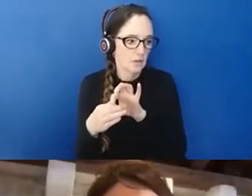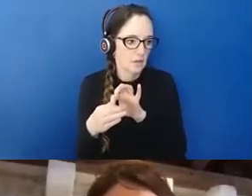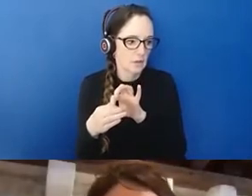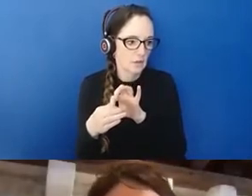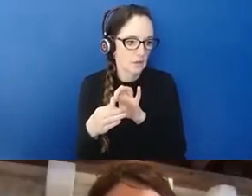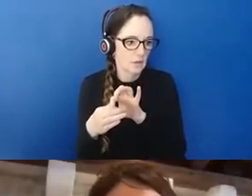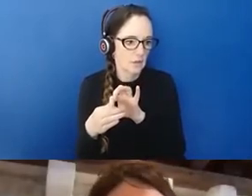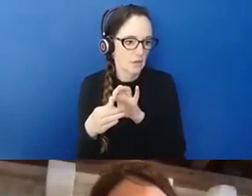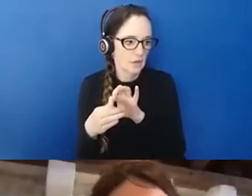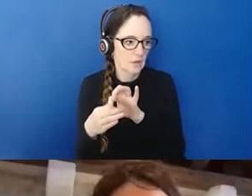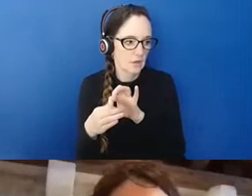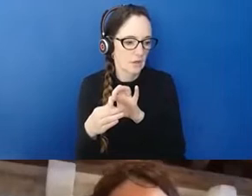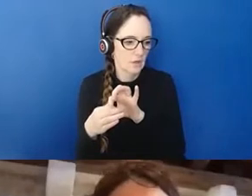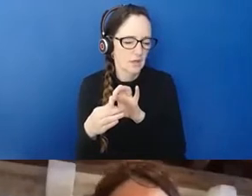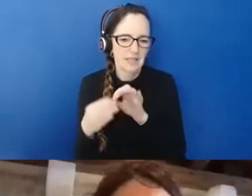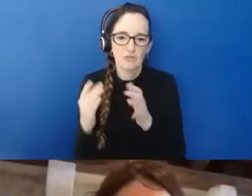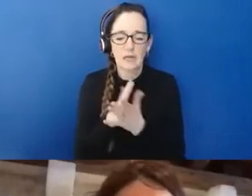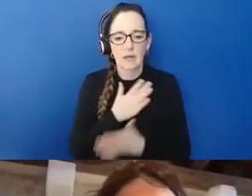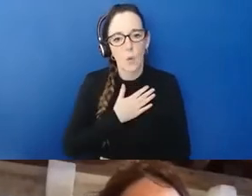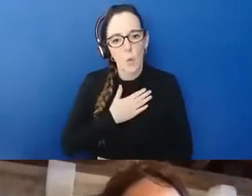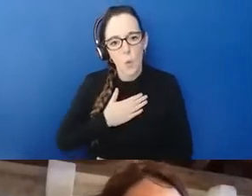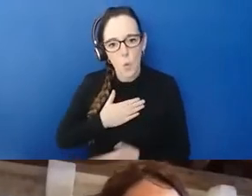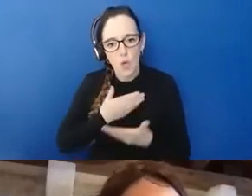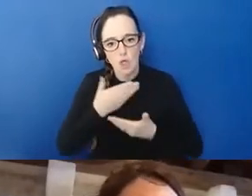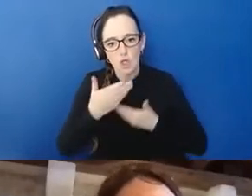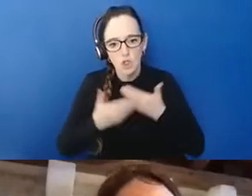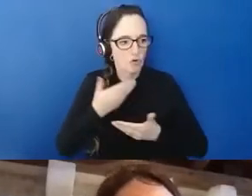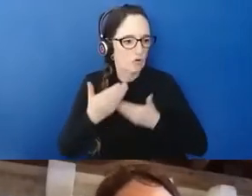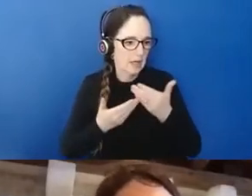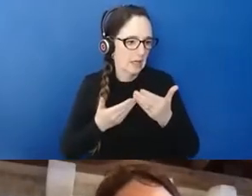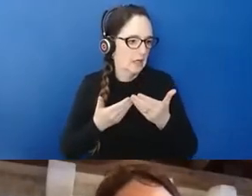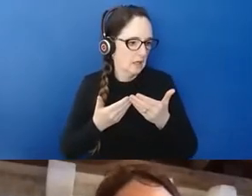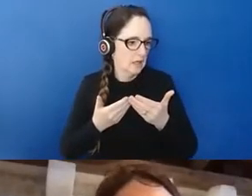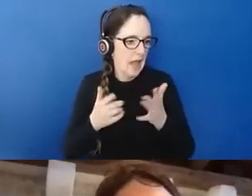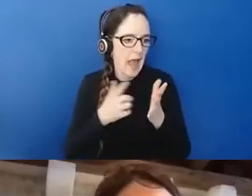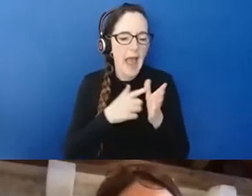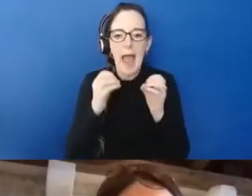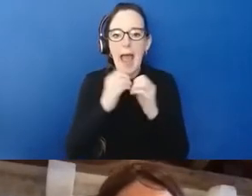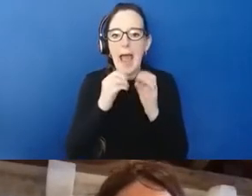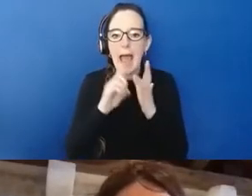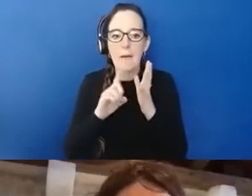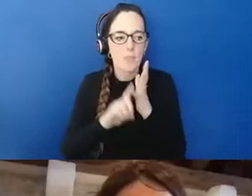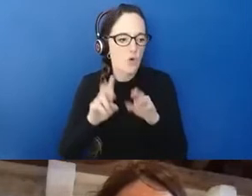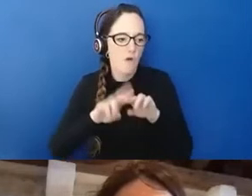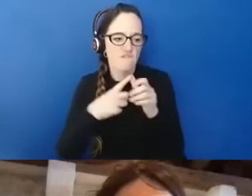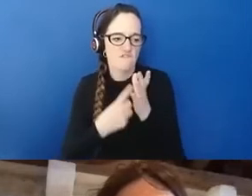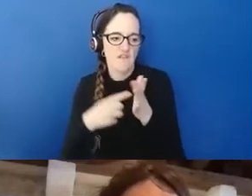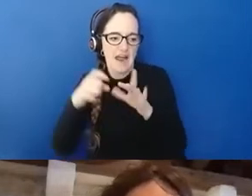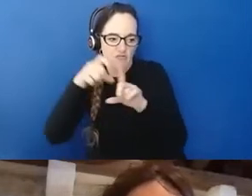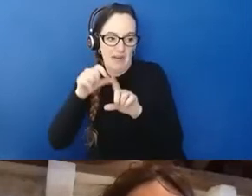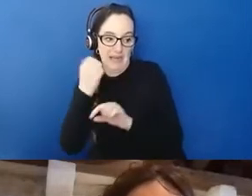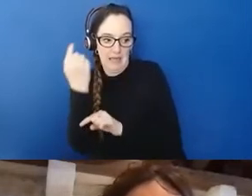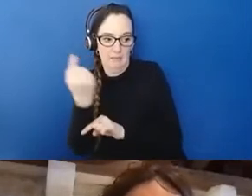a very touching and moving story of Abou Farid he is a conservator of one of the main museums